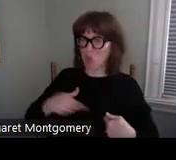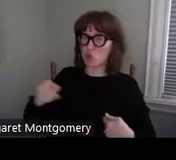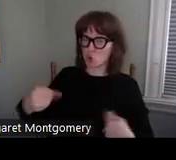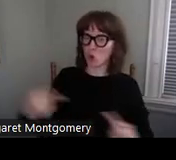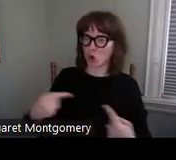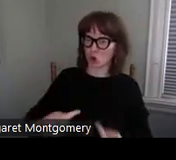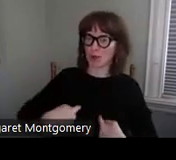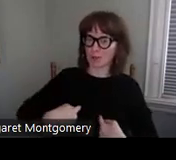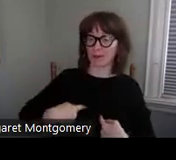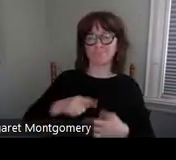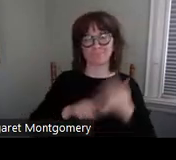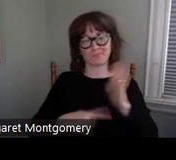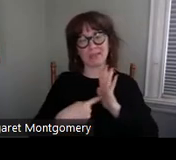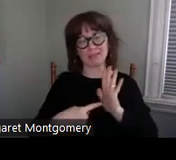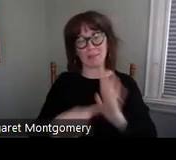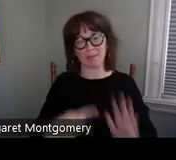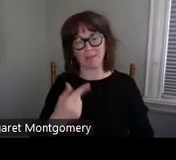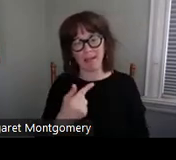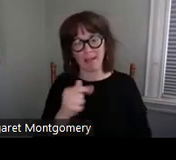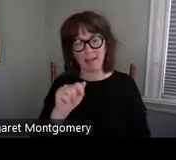of this behavior. 12:43:51 Lastly, when someone directs any